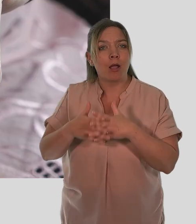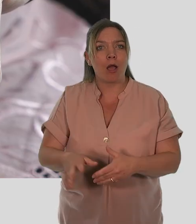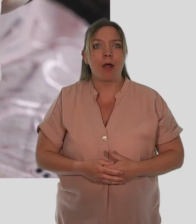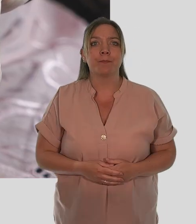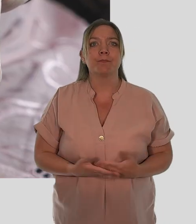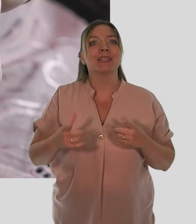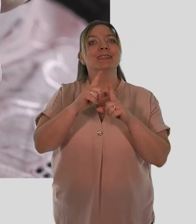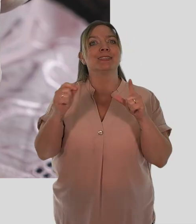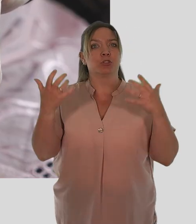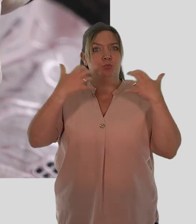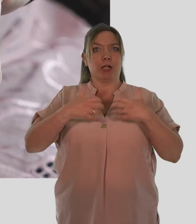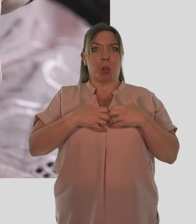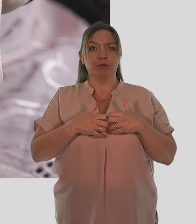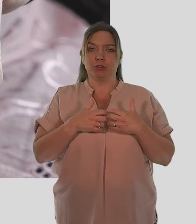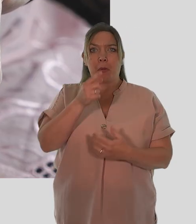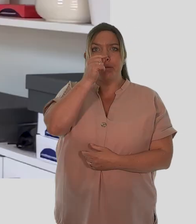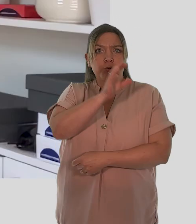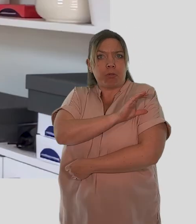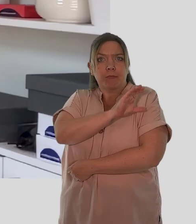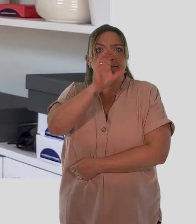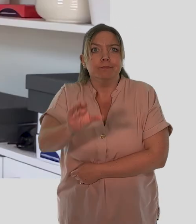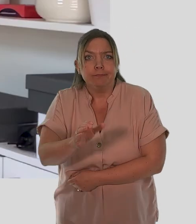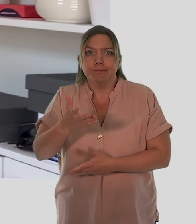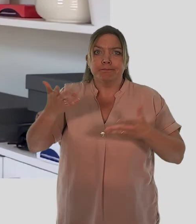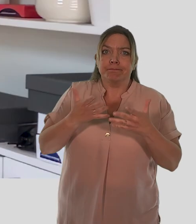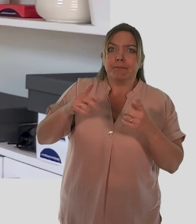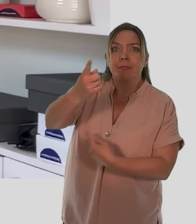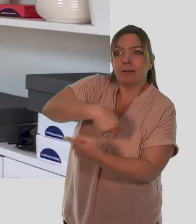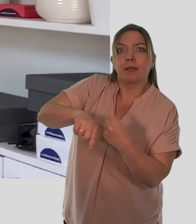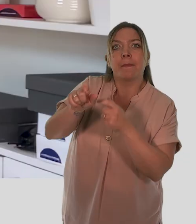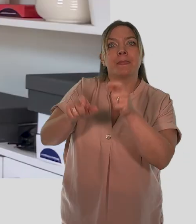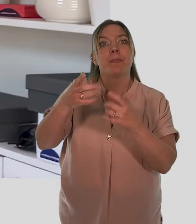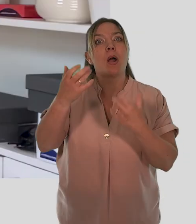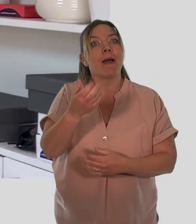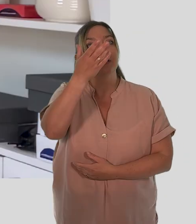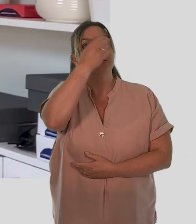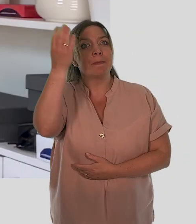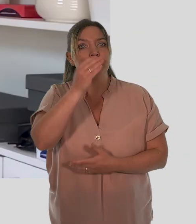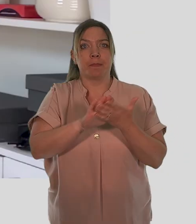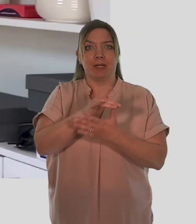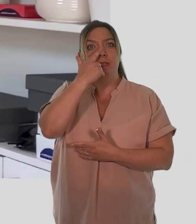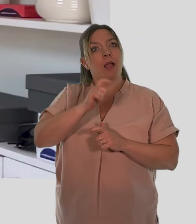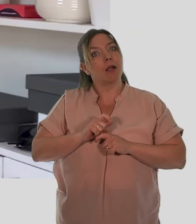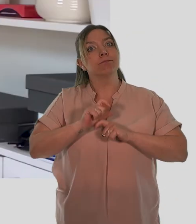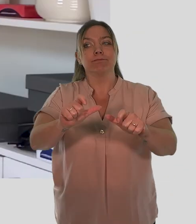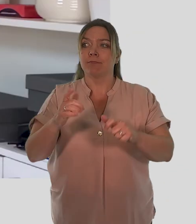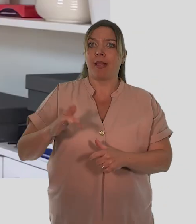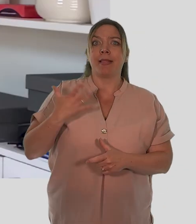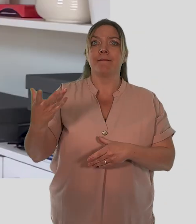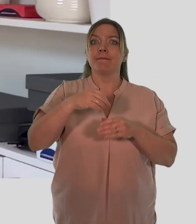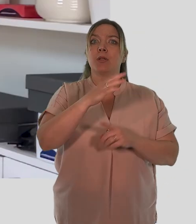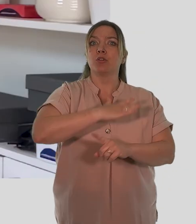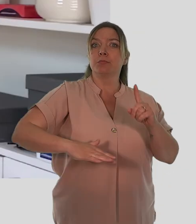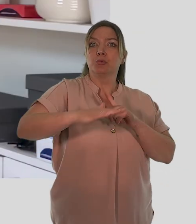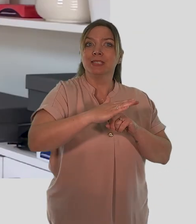trackers, and mobile-phone-based applications that can facilitate increased social engagement, as some examples.